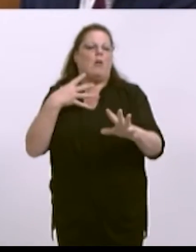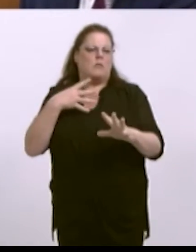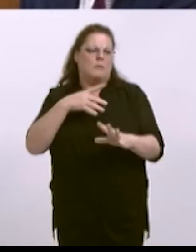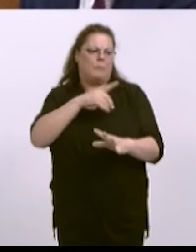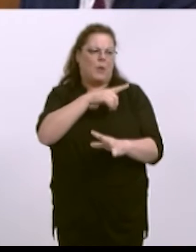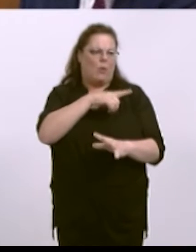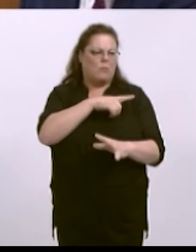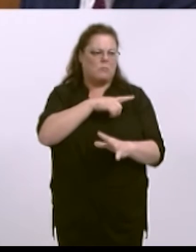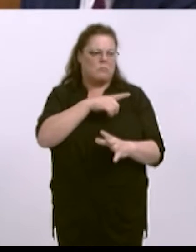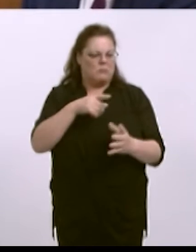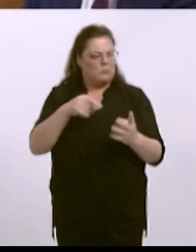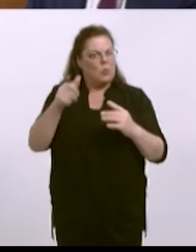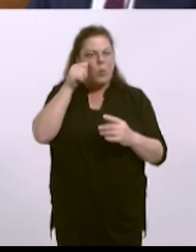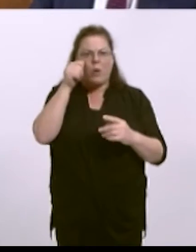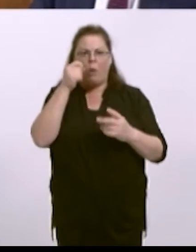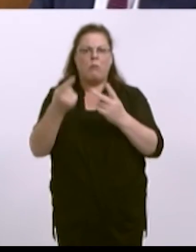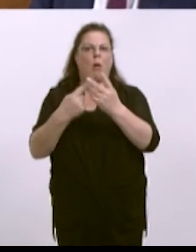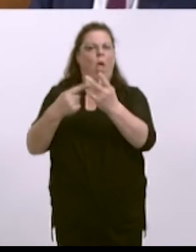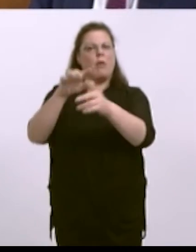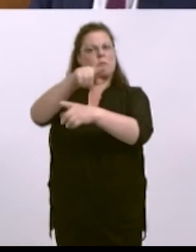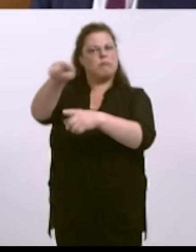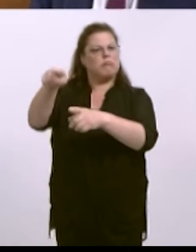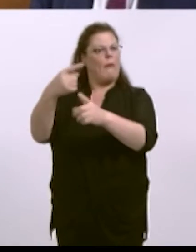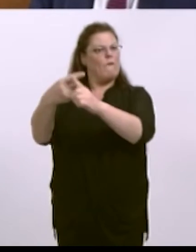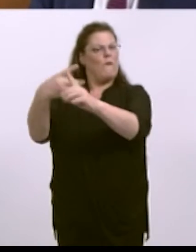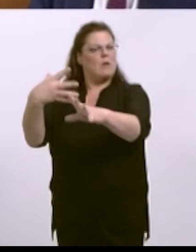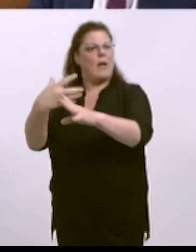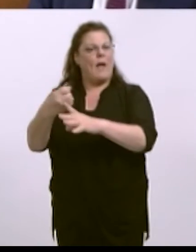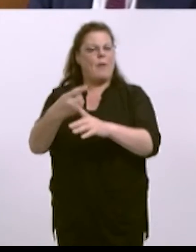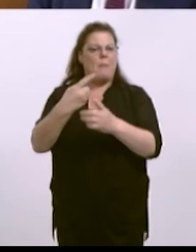that there are faster systems elsewhere. They will require substantial investment, but he